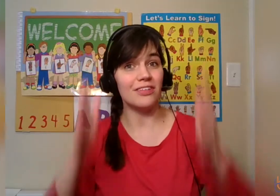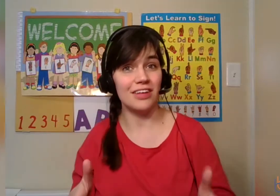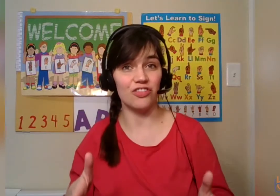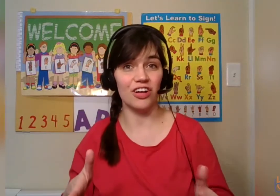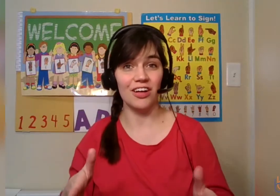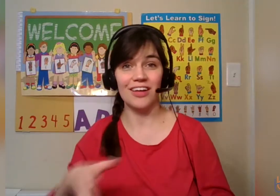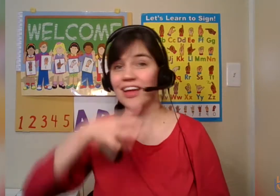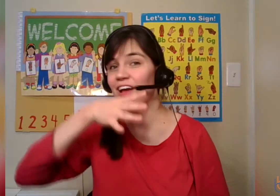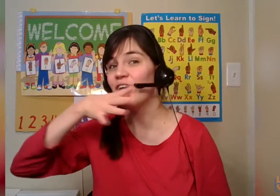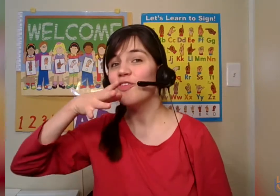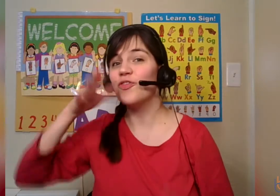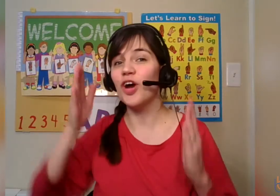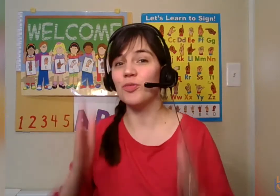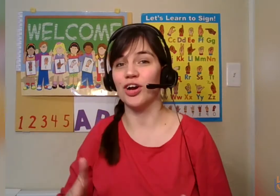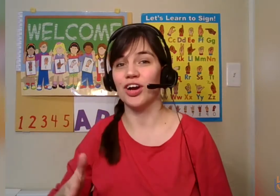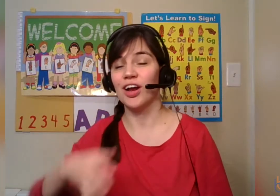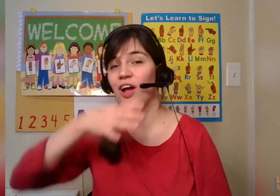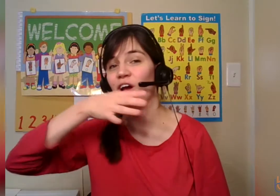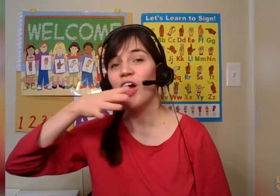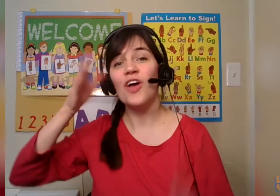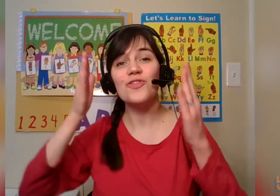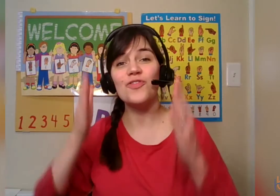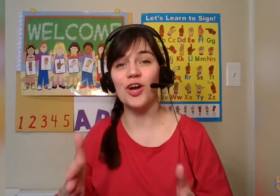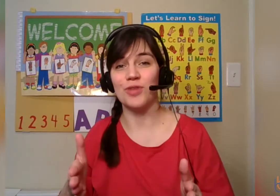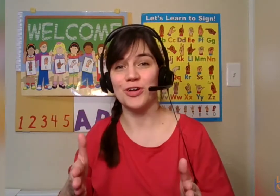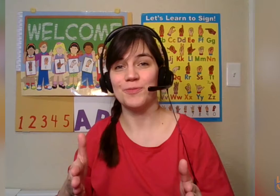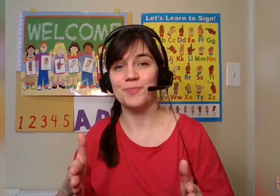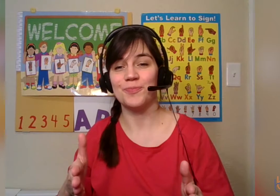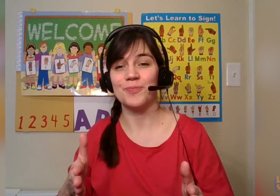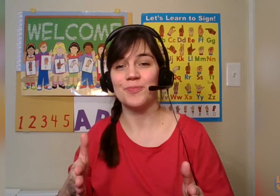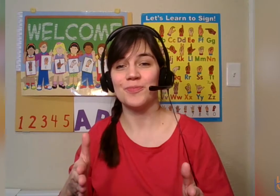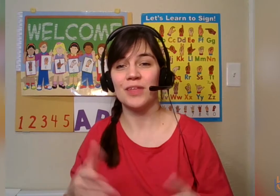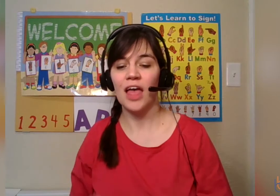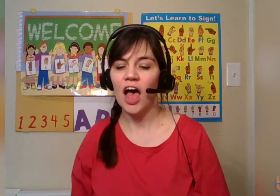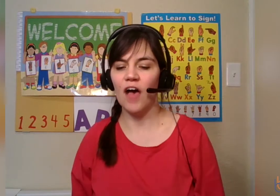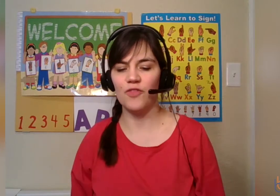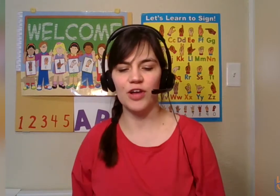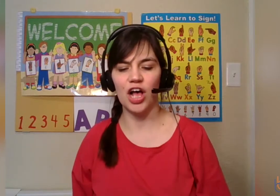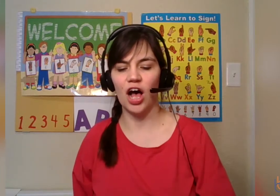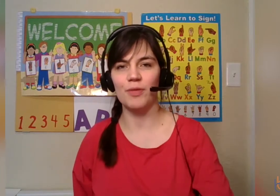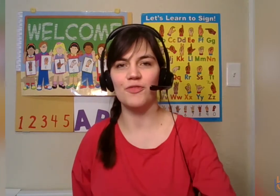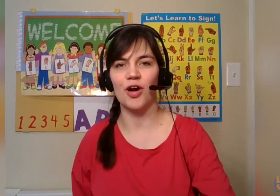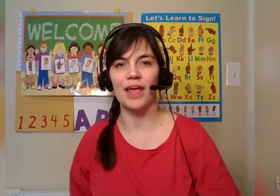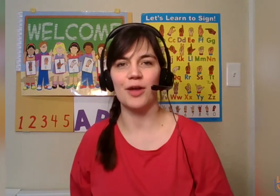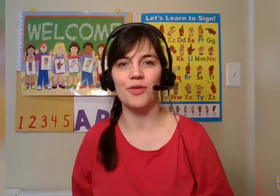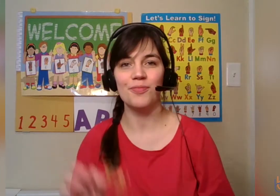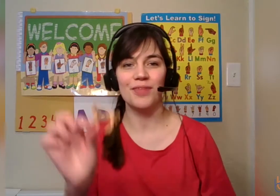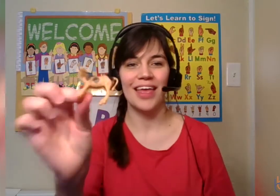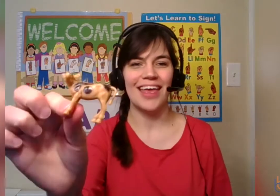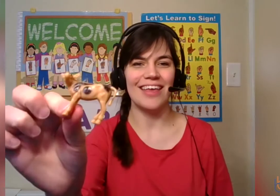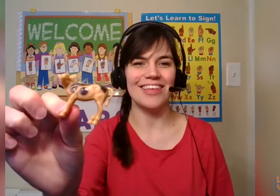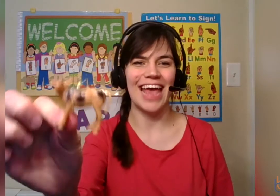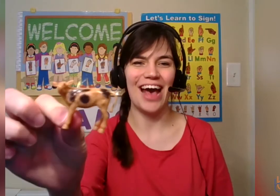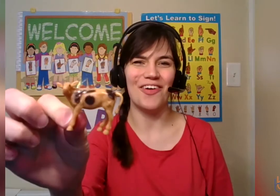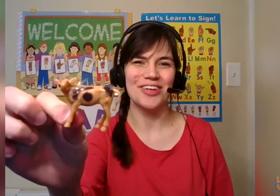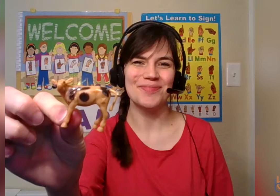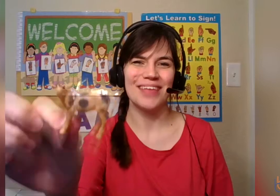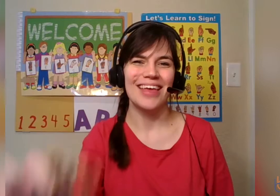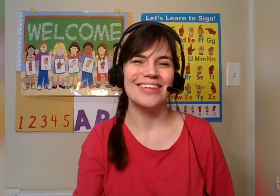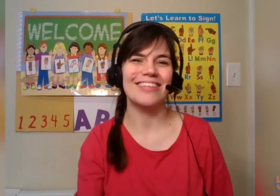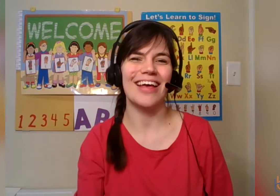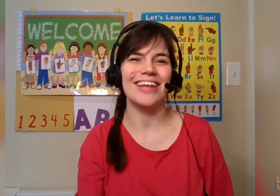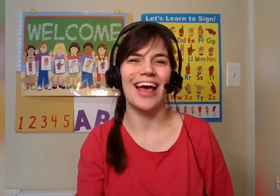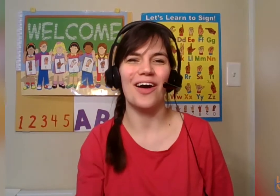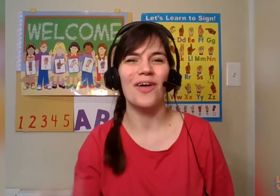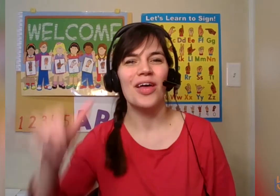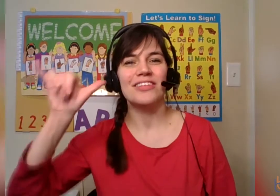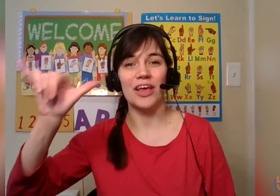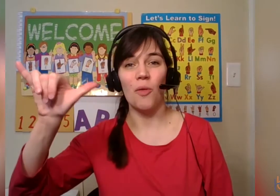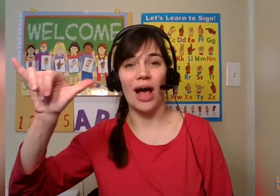teacher? Farmer. Farmer. A very common farm animal is a cow. To sign cow, take a Y-